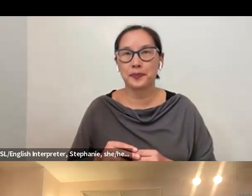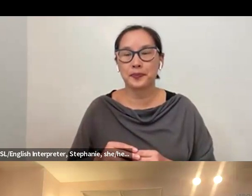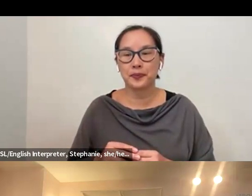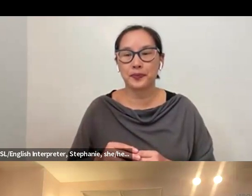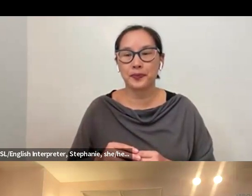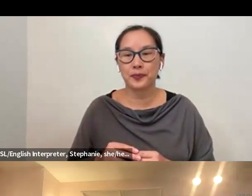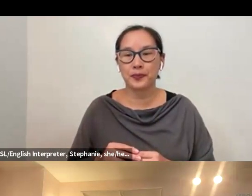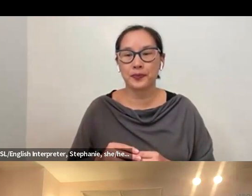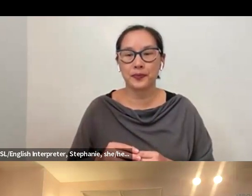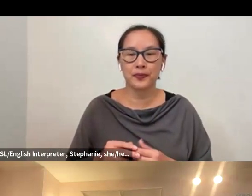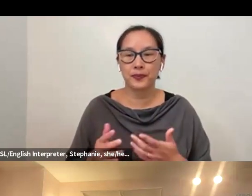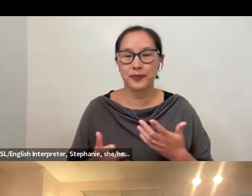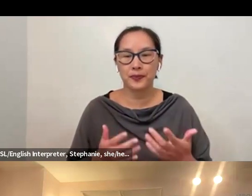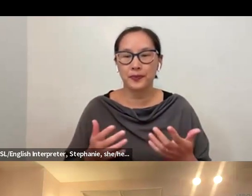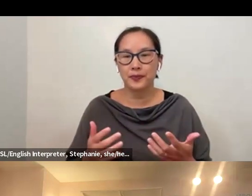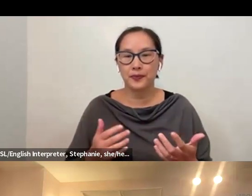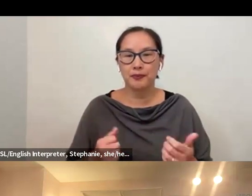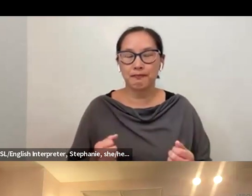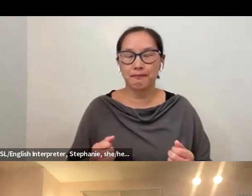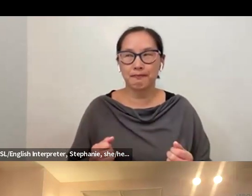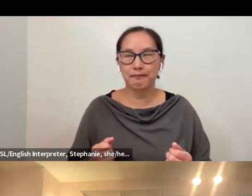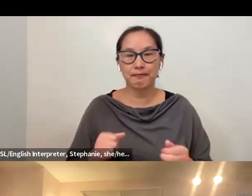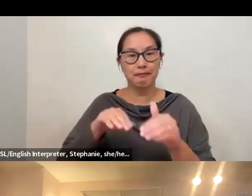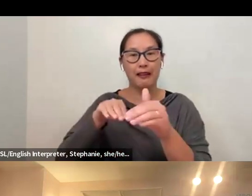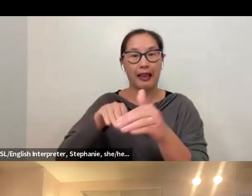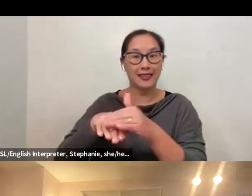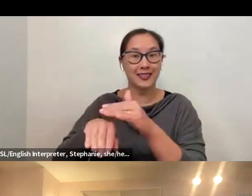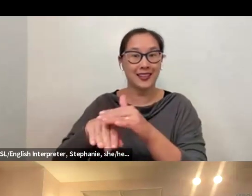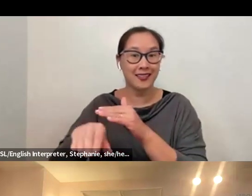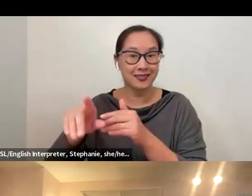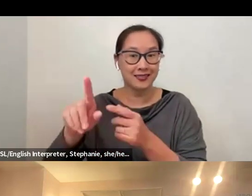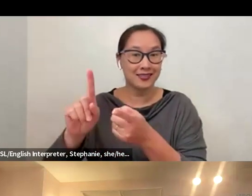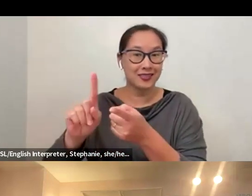just the access to the industry, like, I think there's a lot of,